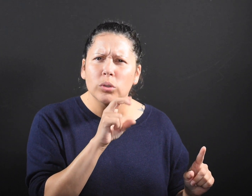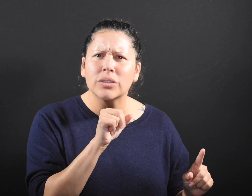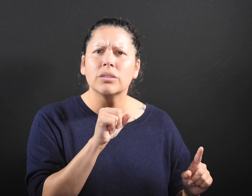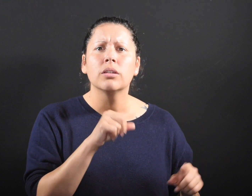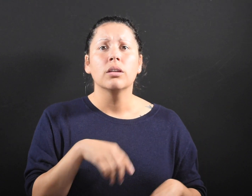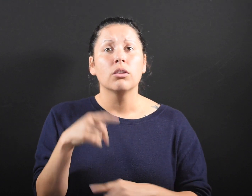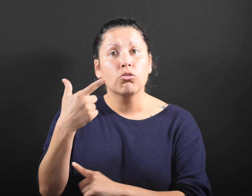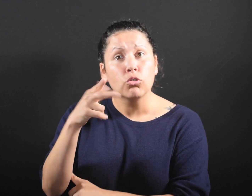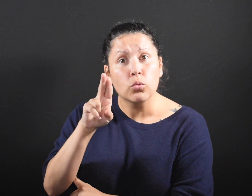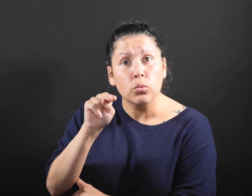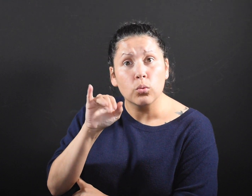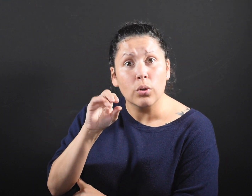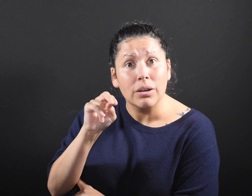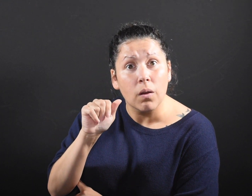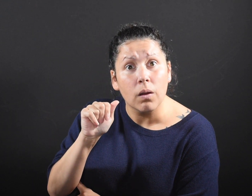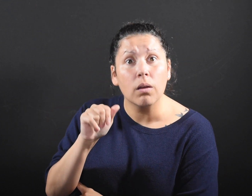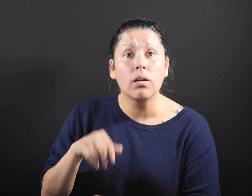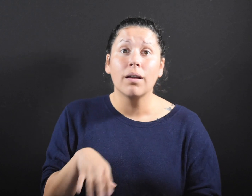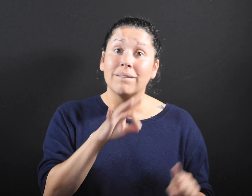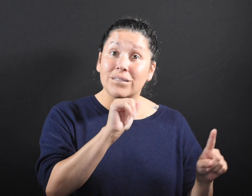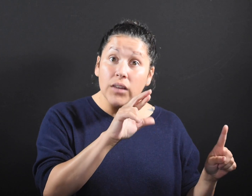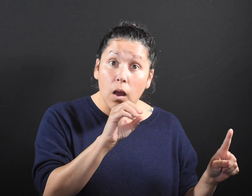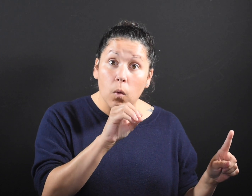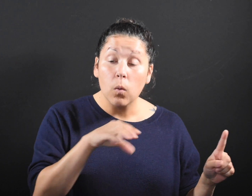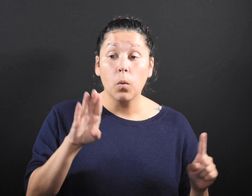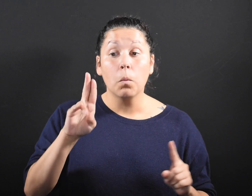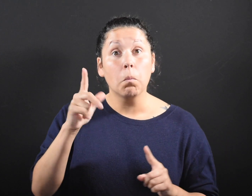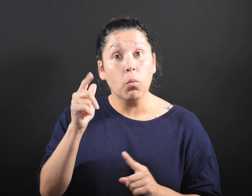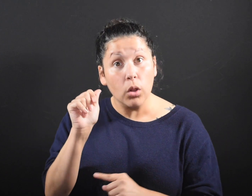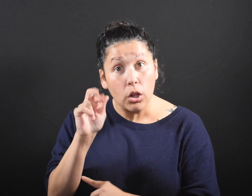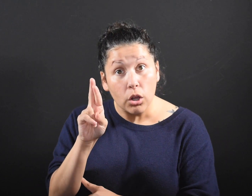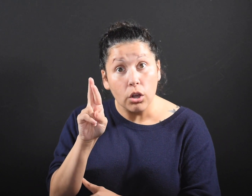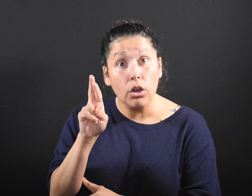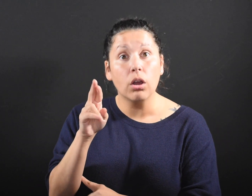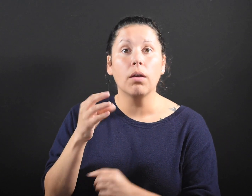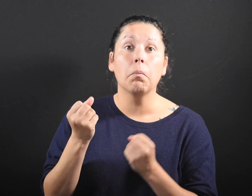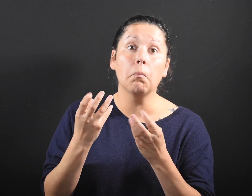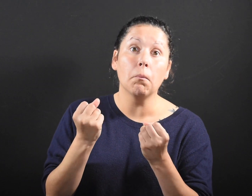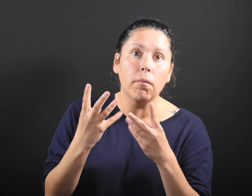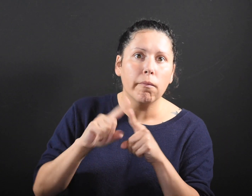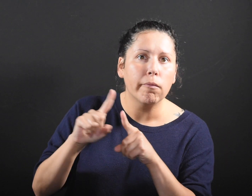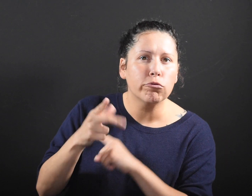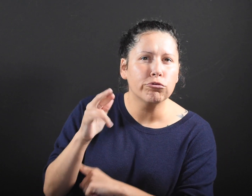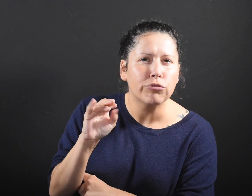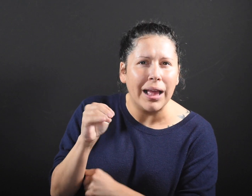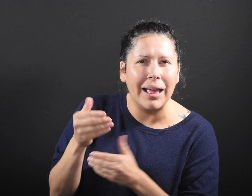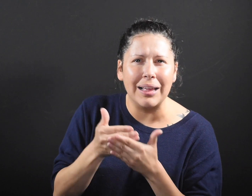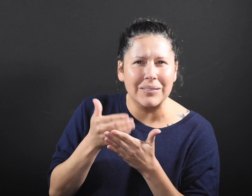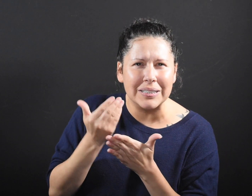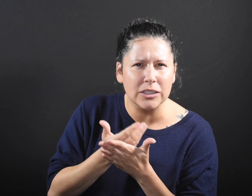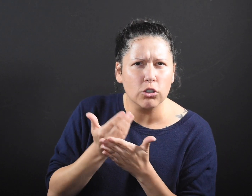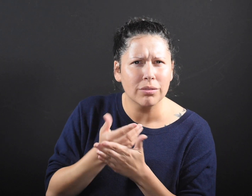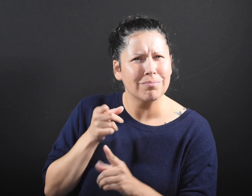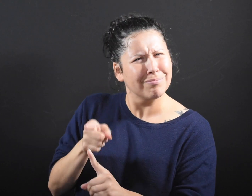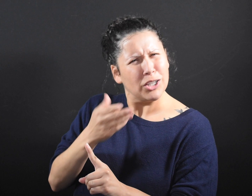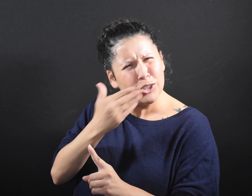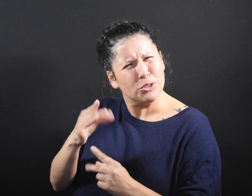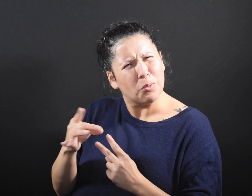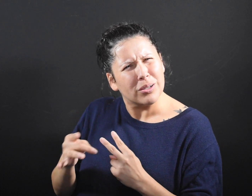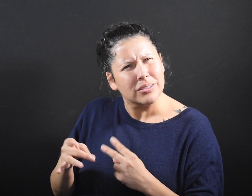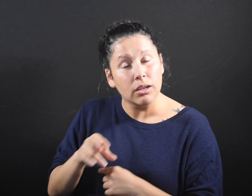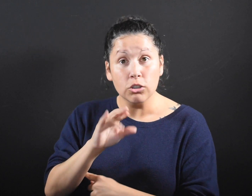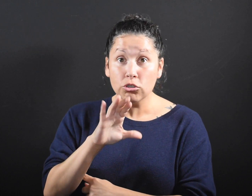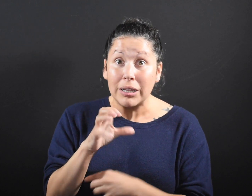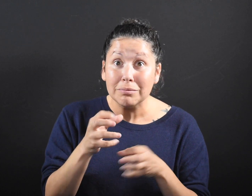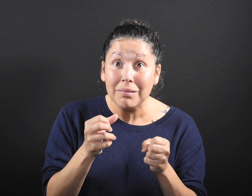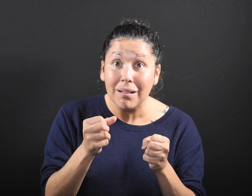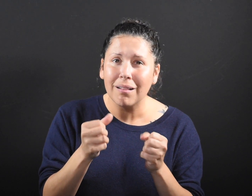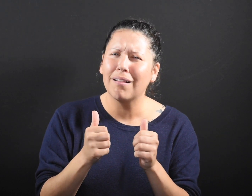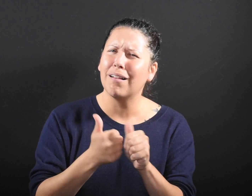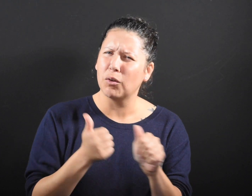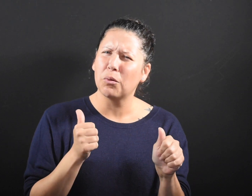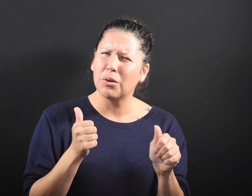farro, and bulgur. Multi-grain infant cereals can be a good choice. Try to avoid using rice